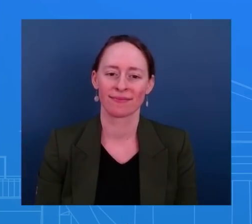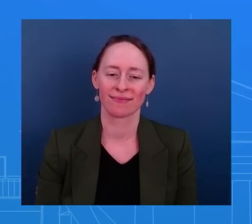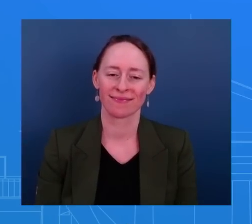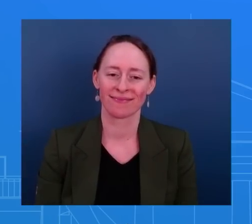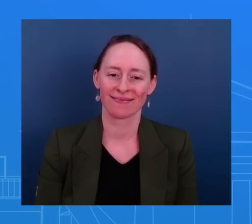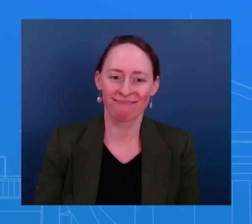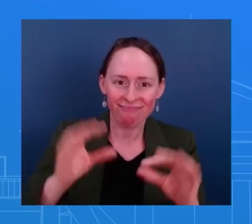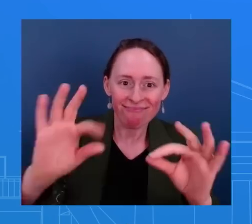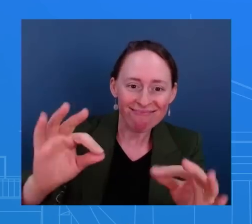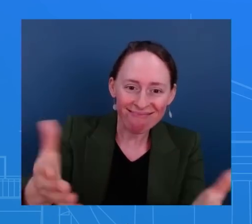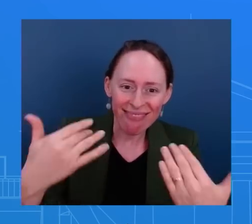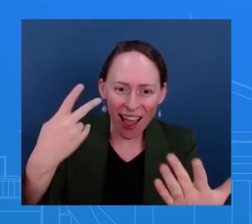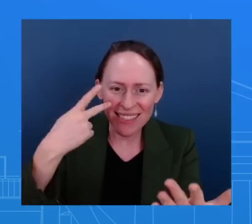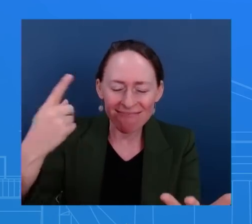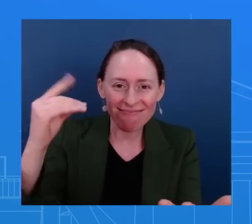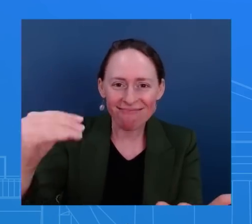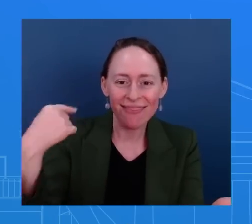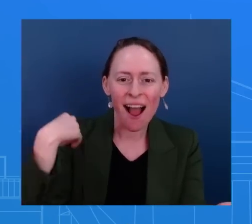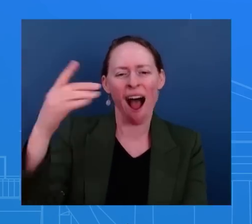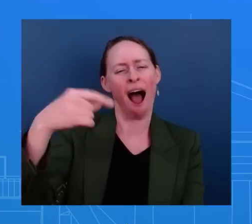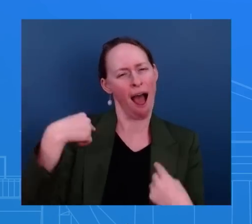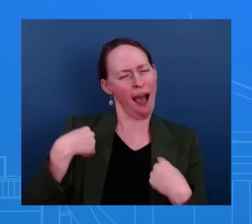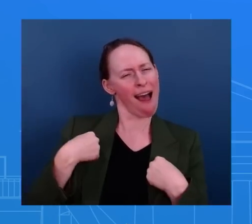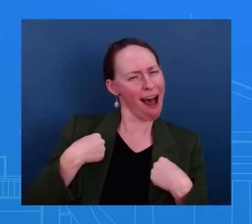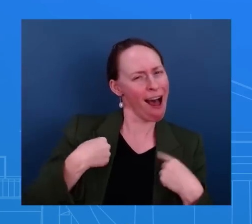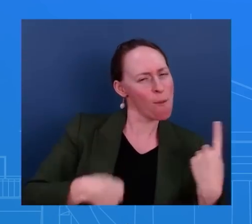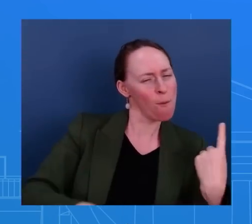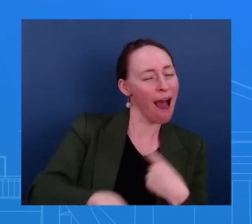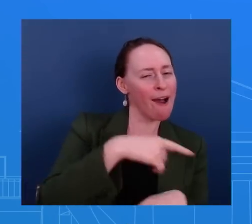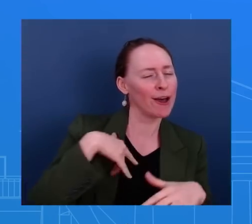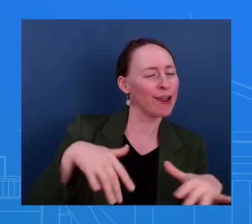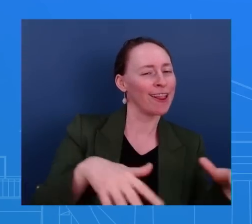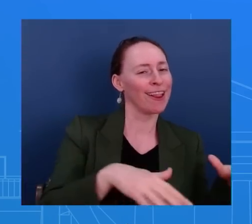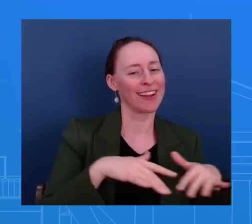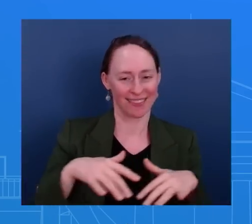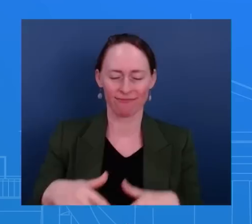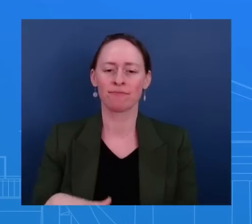Is there a interagency-policy-review-type